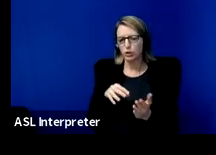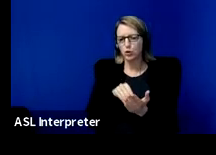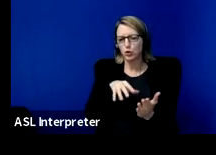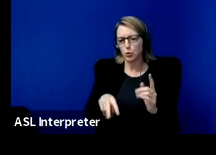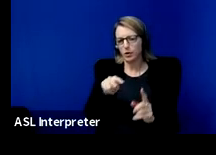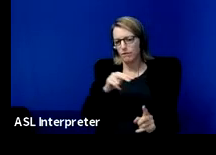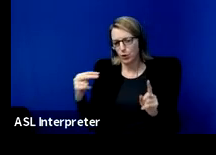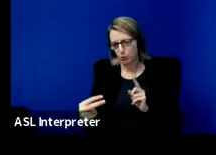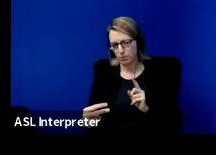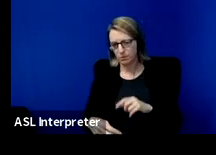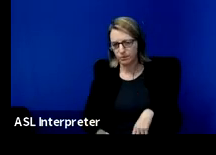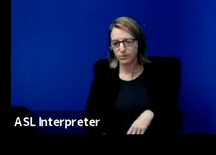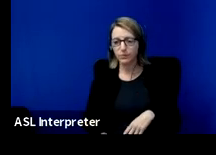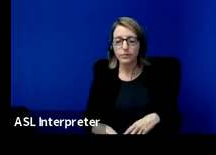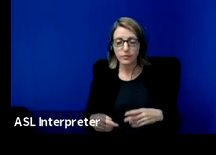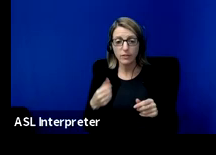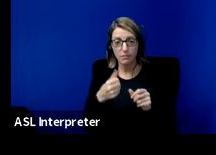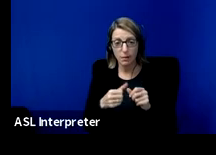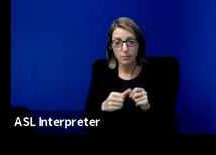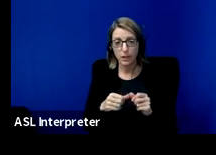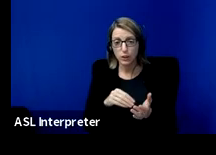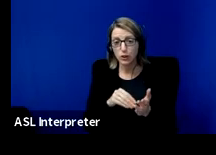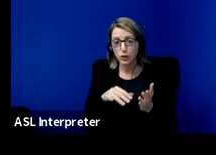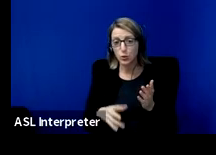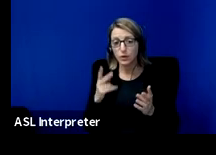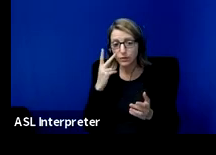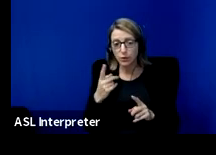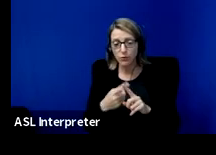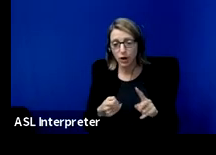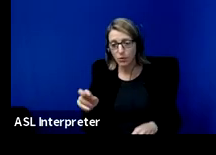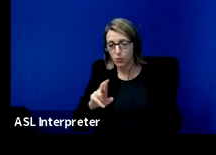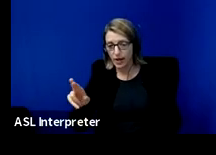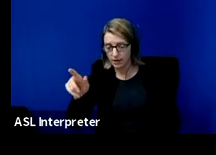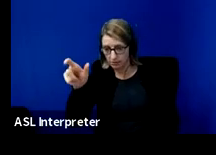ESD 112-- Kristina Wambold: Remember I can get a student view from the right hand side. Again, I click student view.